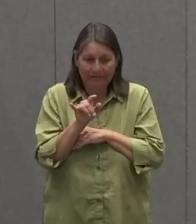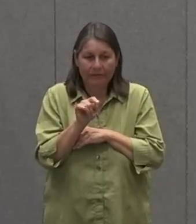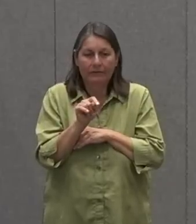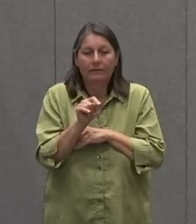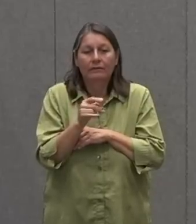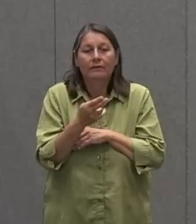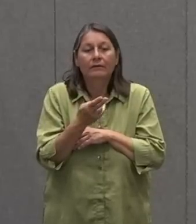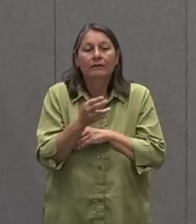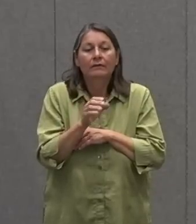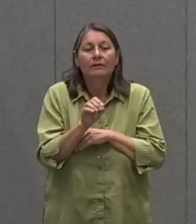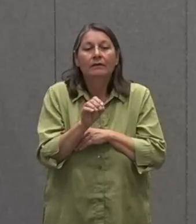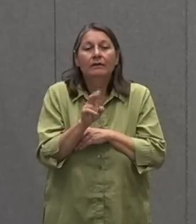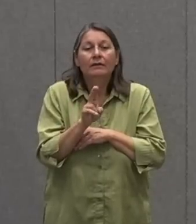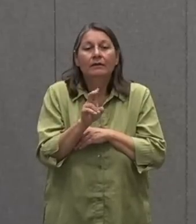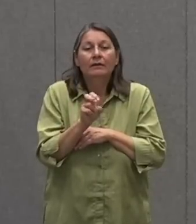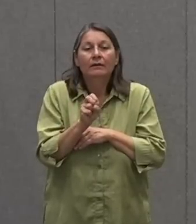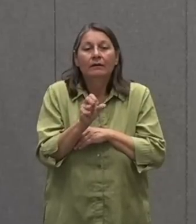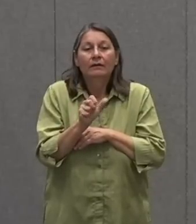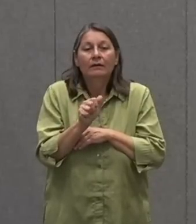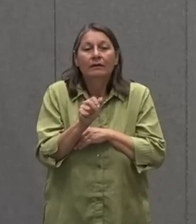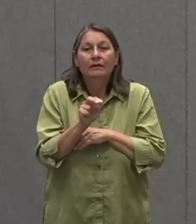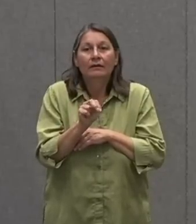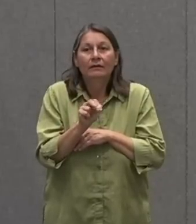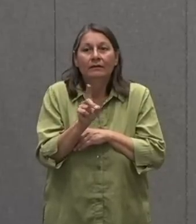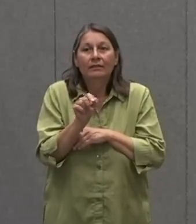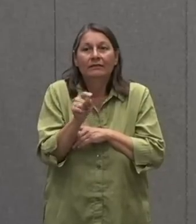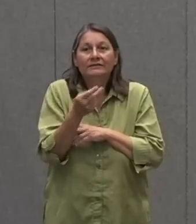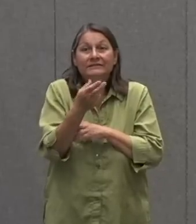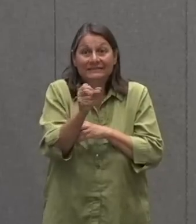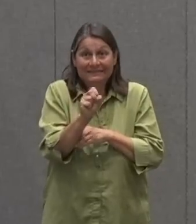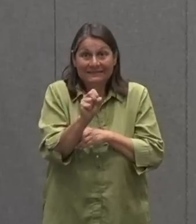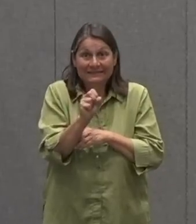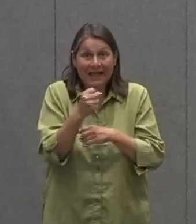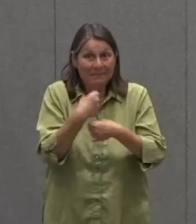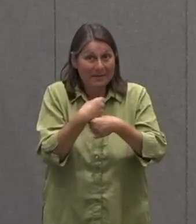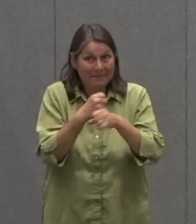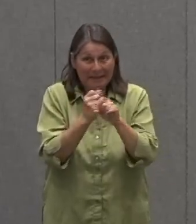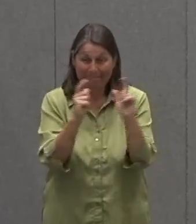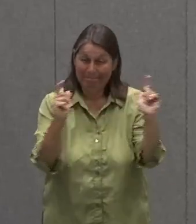Let's see, I'm gonna make it nice and big, 'cause it was hard to find.